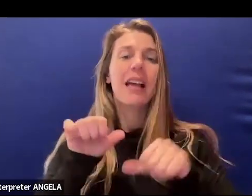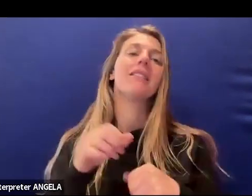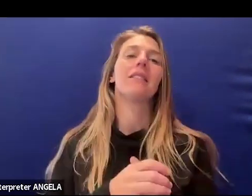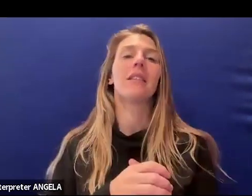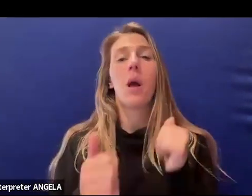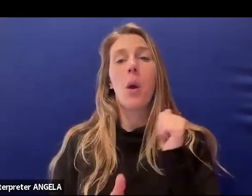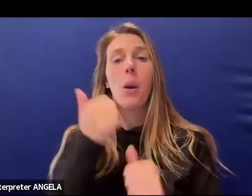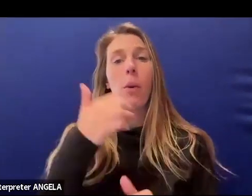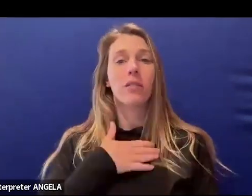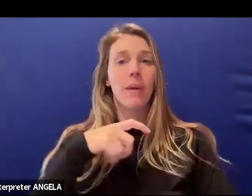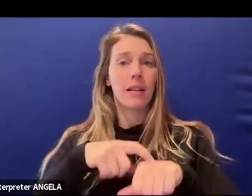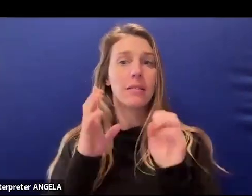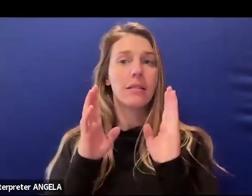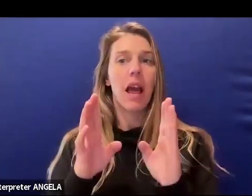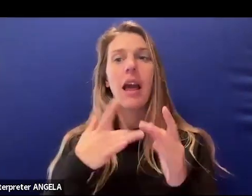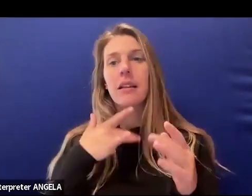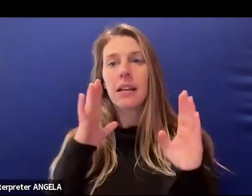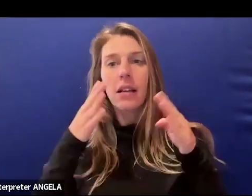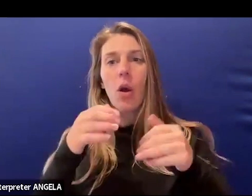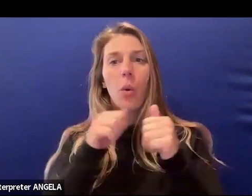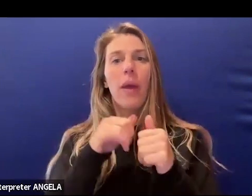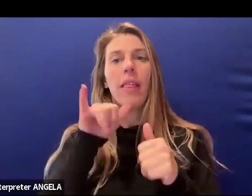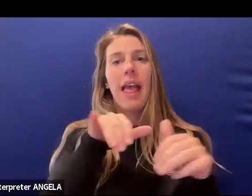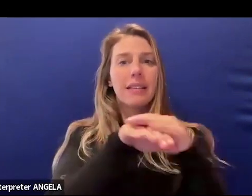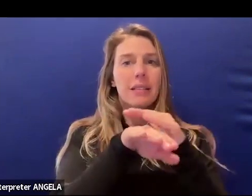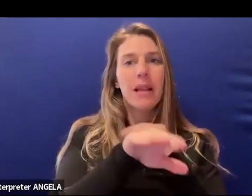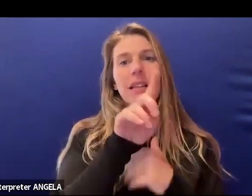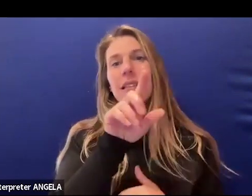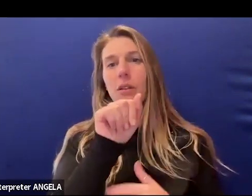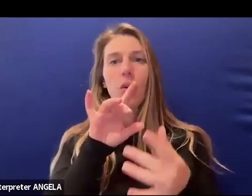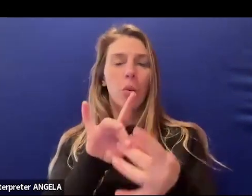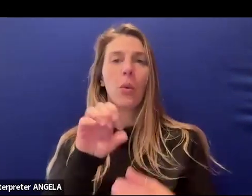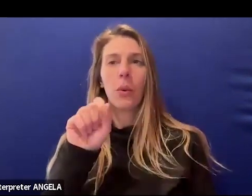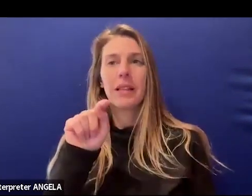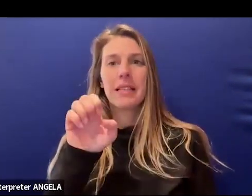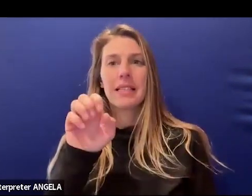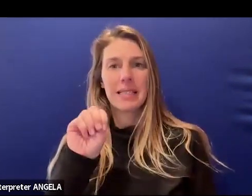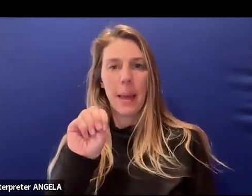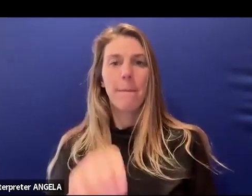I spend most of my time working on thinking about accessibility and disability in STEM or computing,